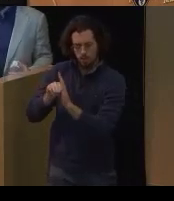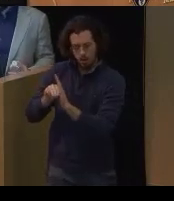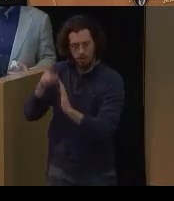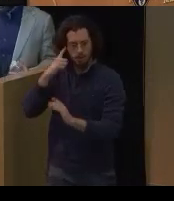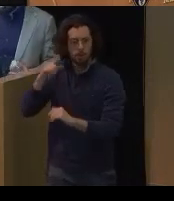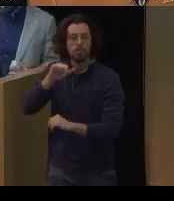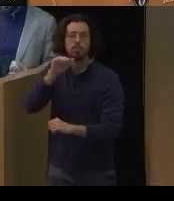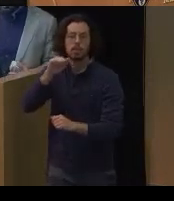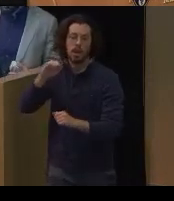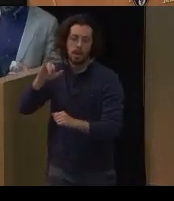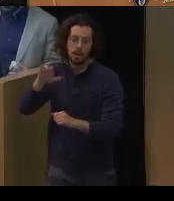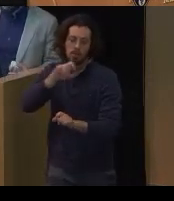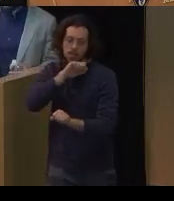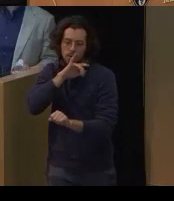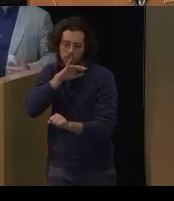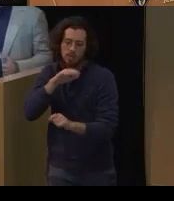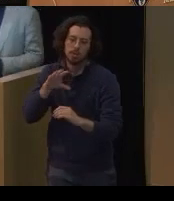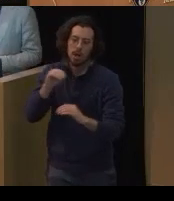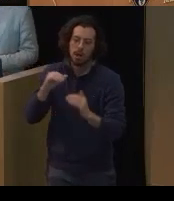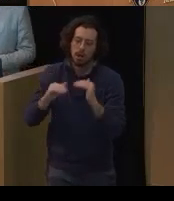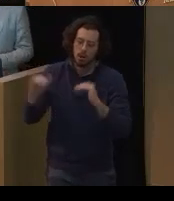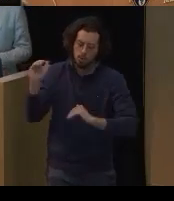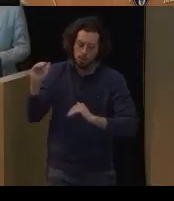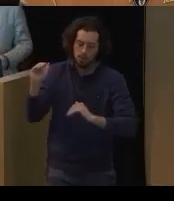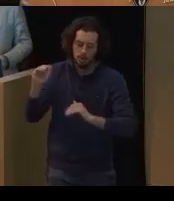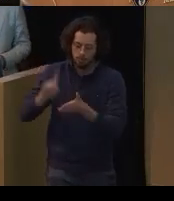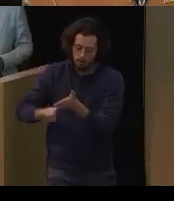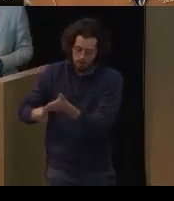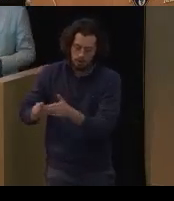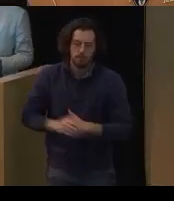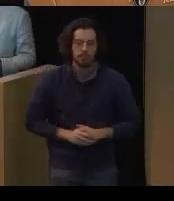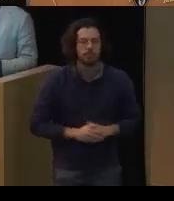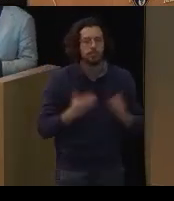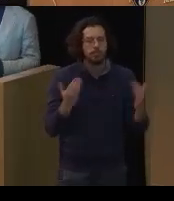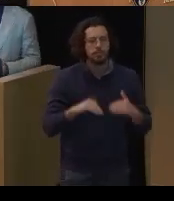and psychosis on the second question what contributes to social disconnection we've